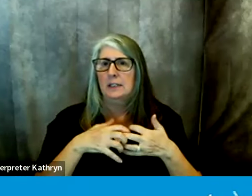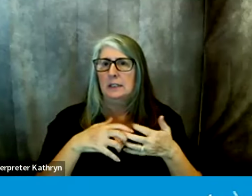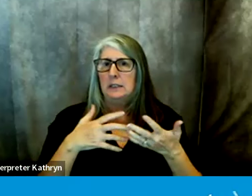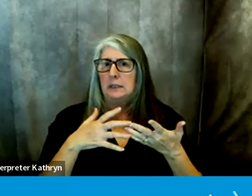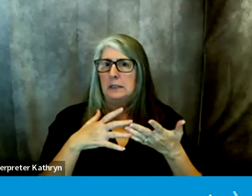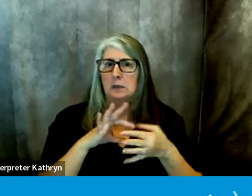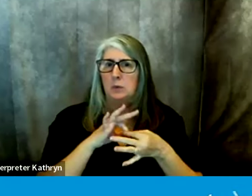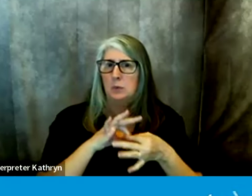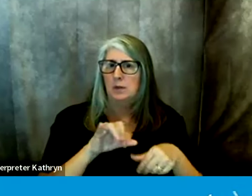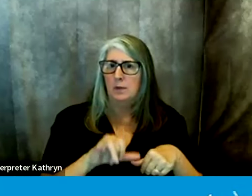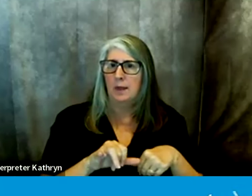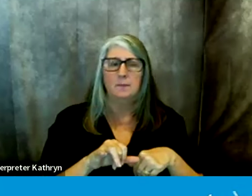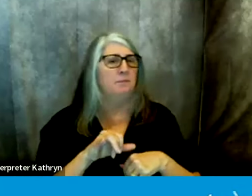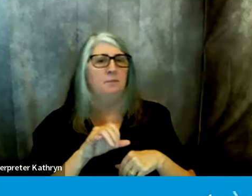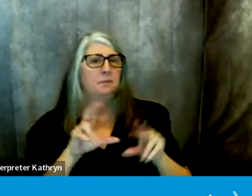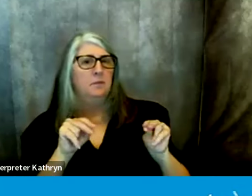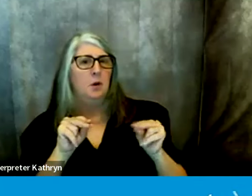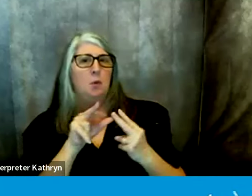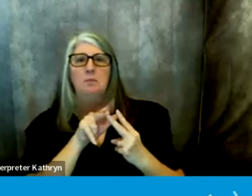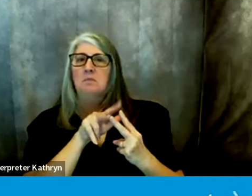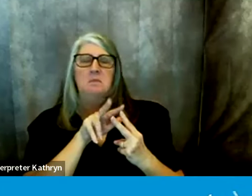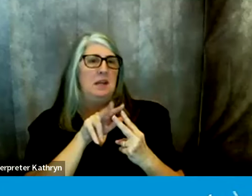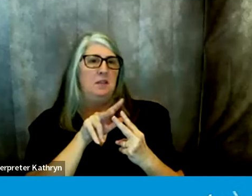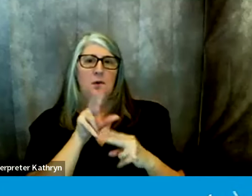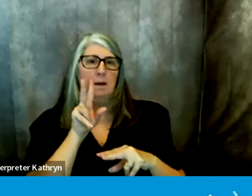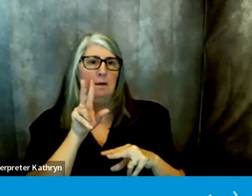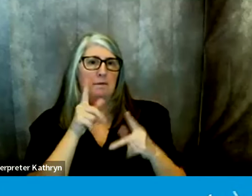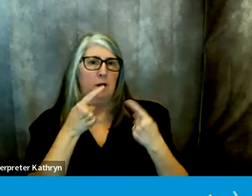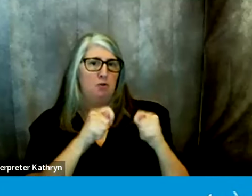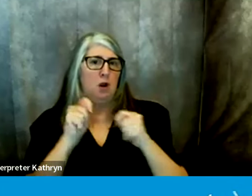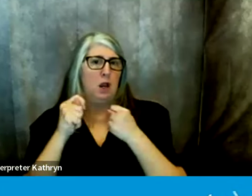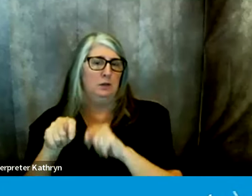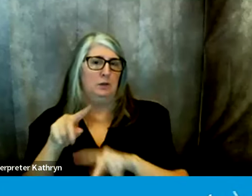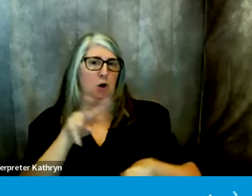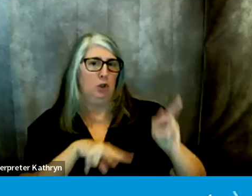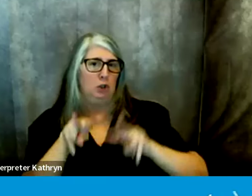Neither of our trials are looking at that per se.